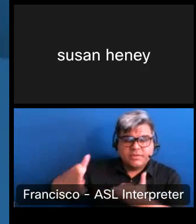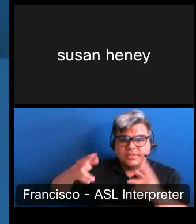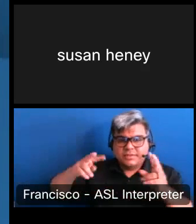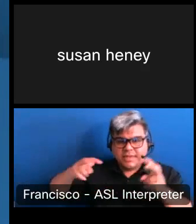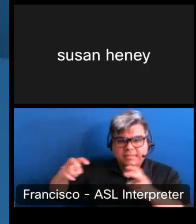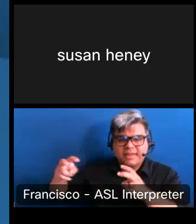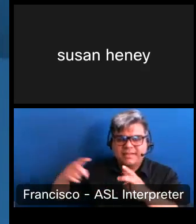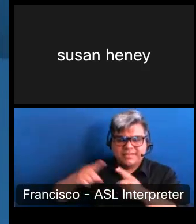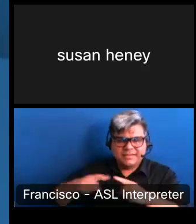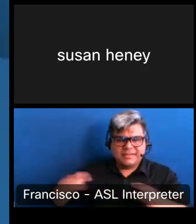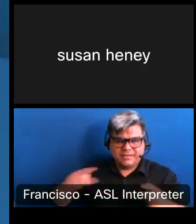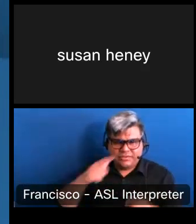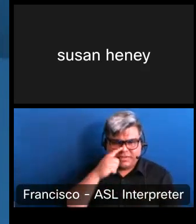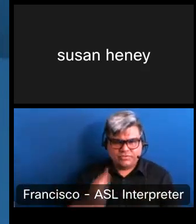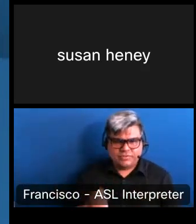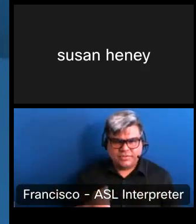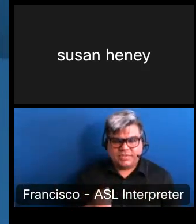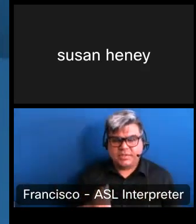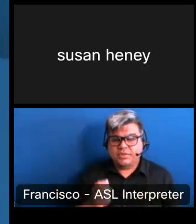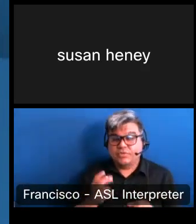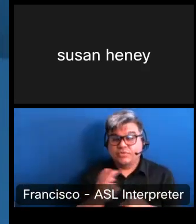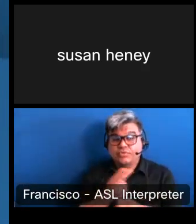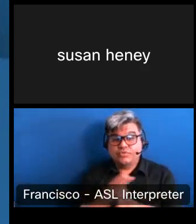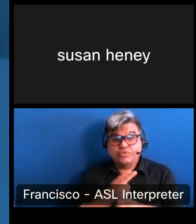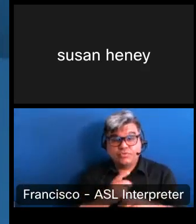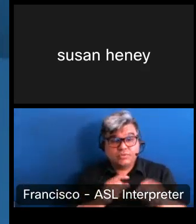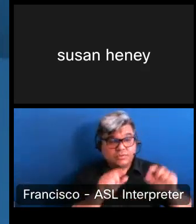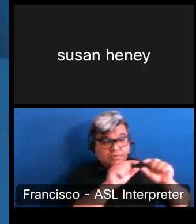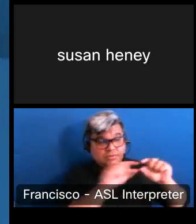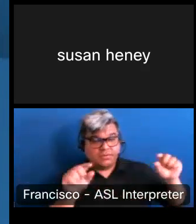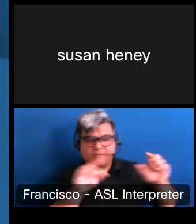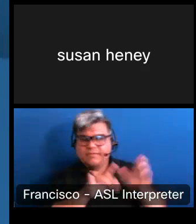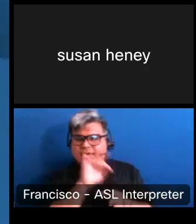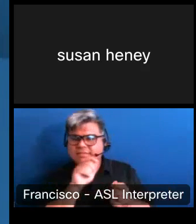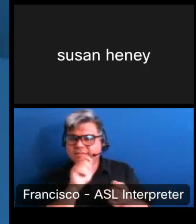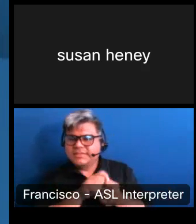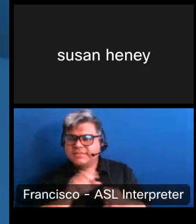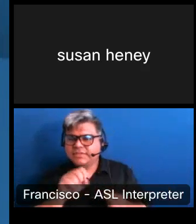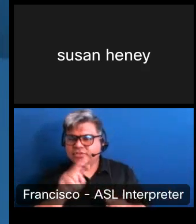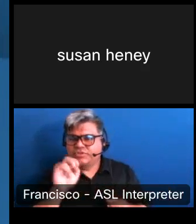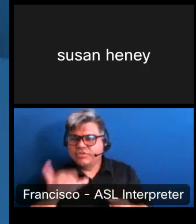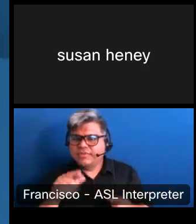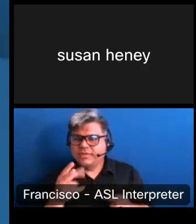or use this search bar to find a survey based on keyword. The filters that you select are